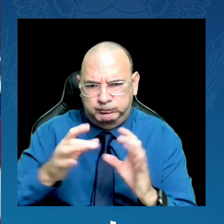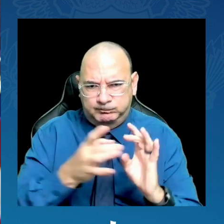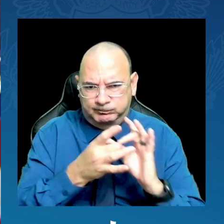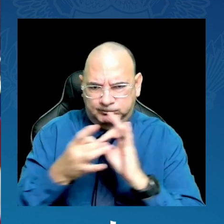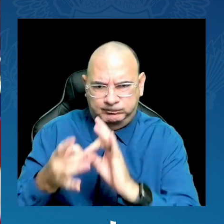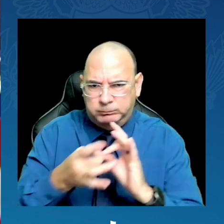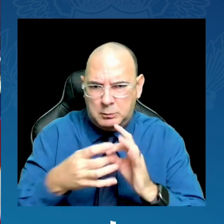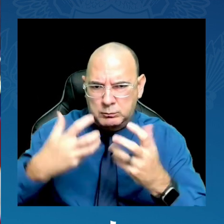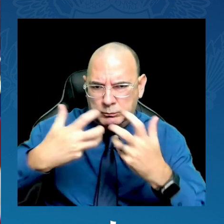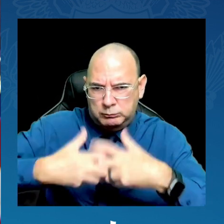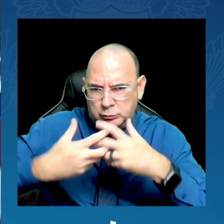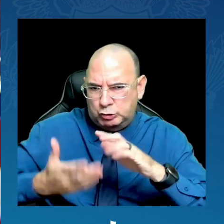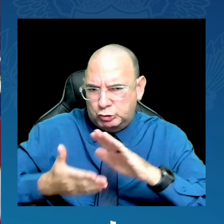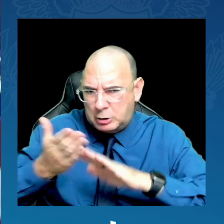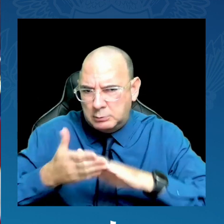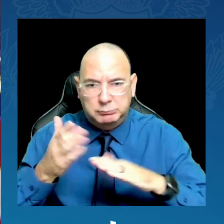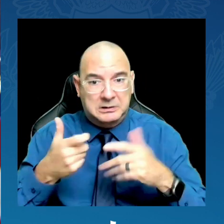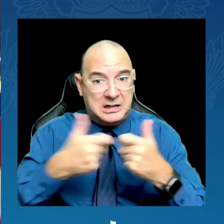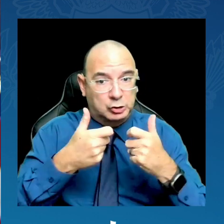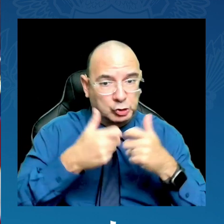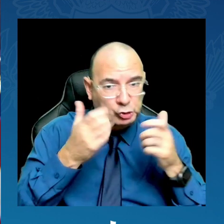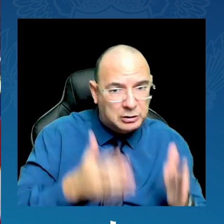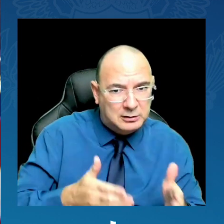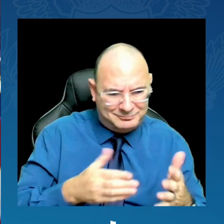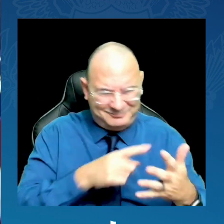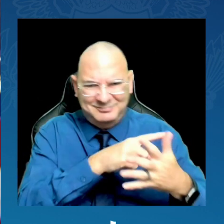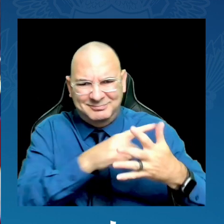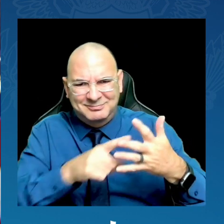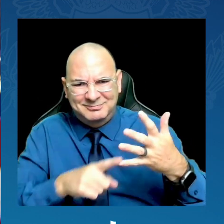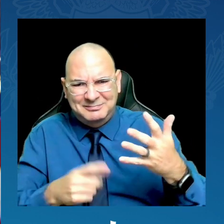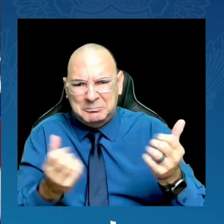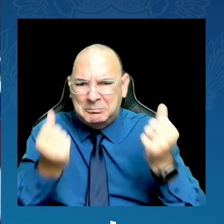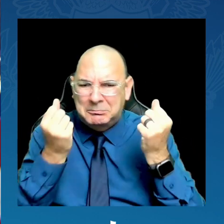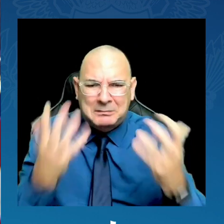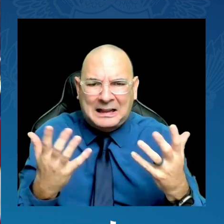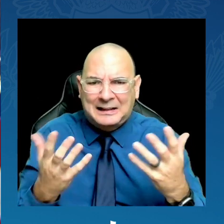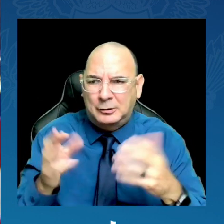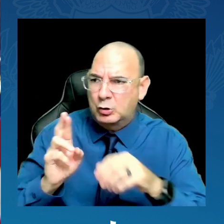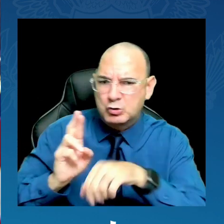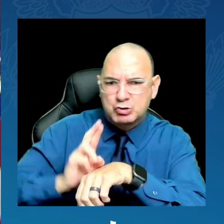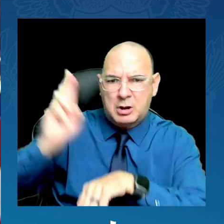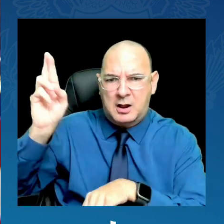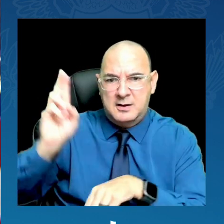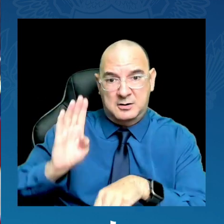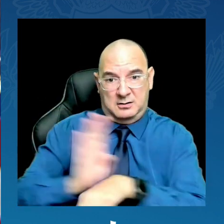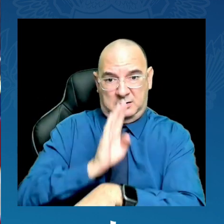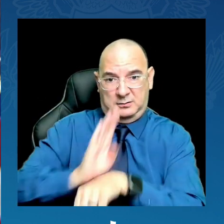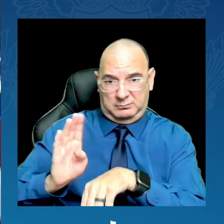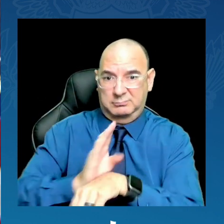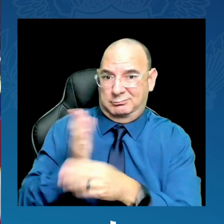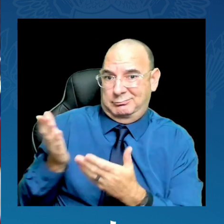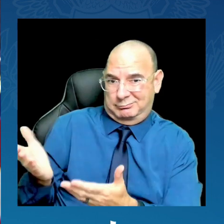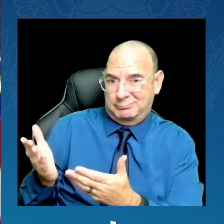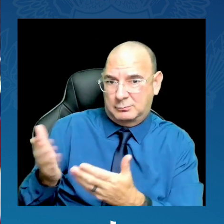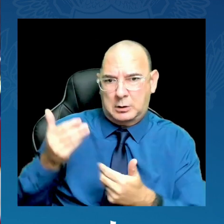Today, the space industry employs tens of thousands of skilled technical workers.